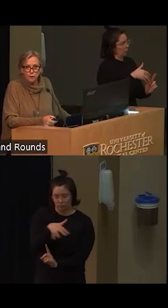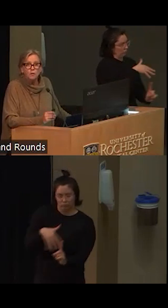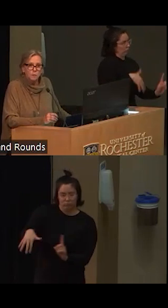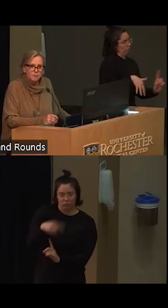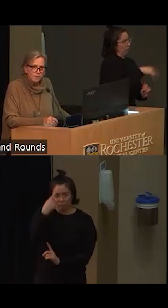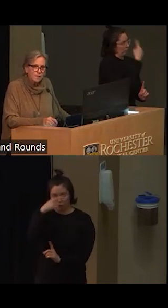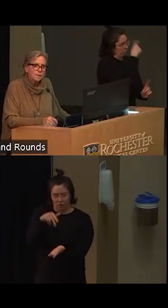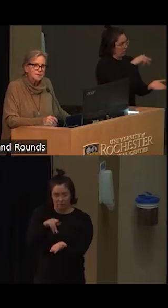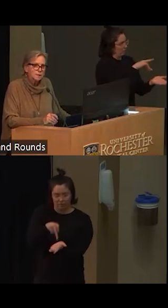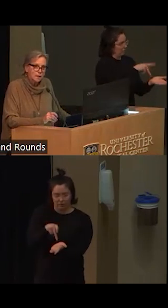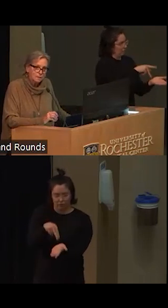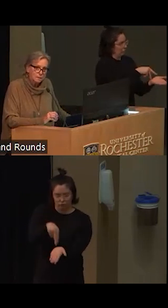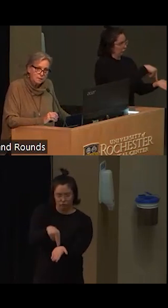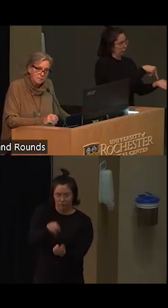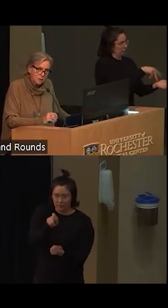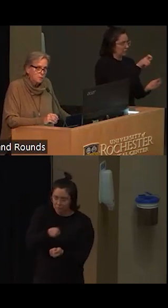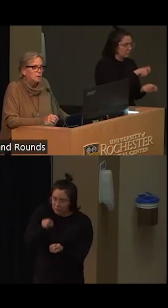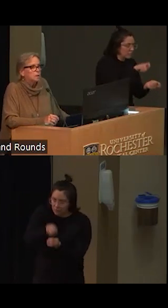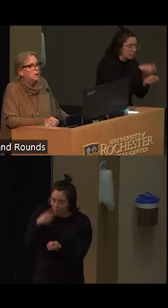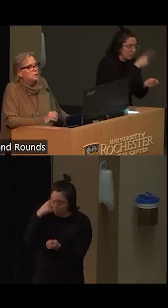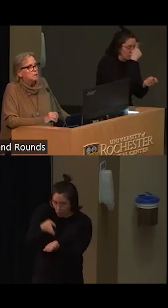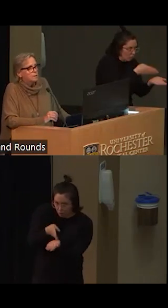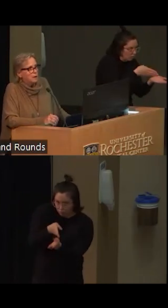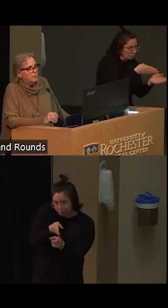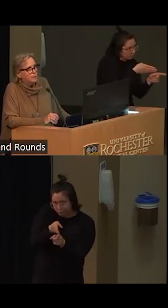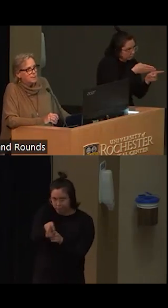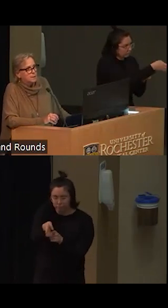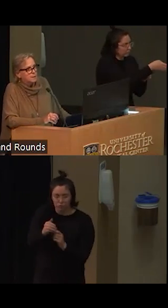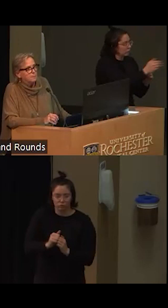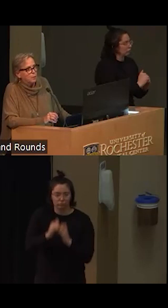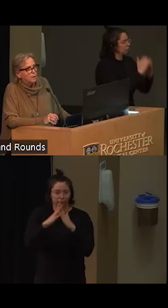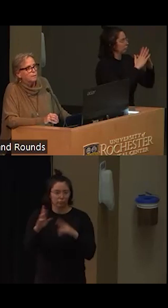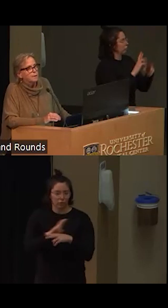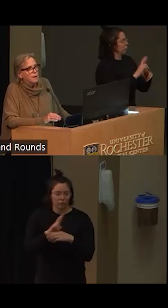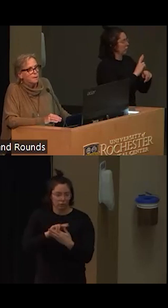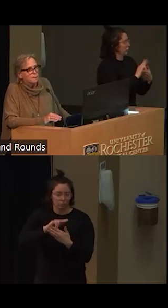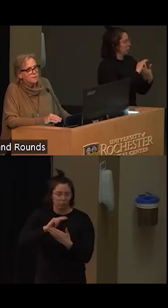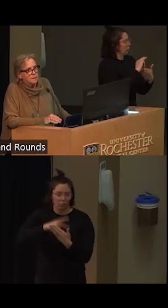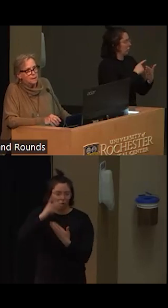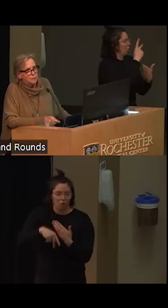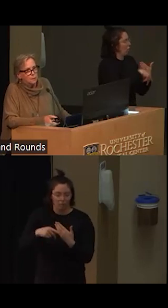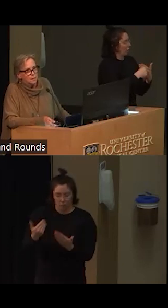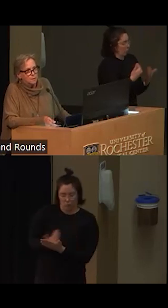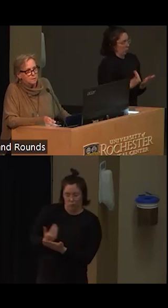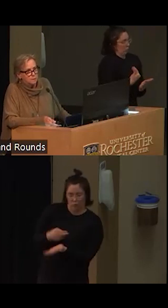nursing specifically as as a specialty to develop a Residency program for novice psychiatric nurses